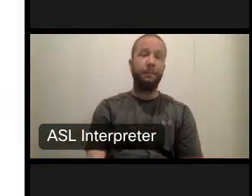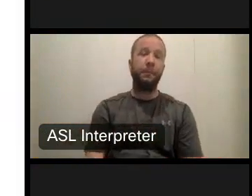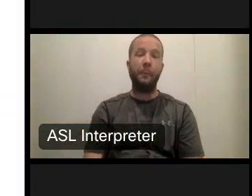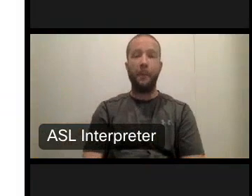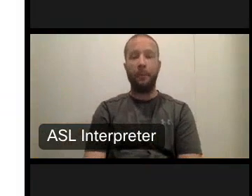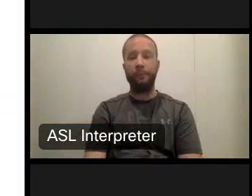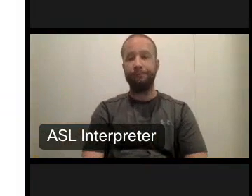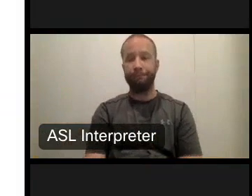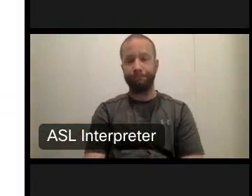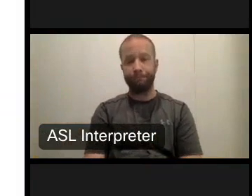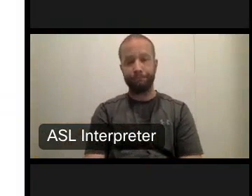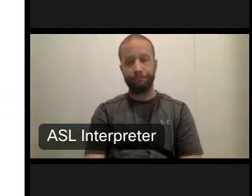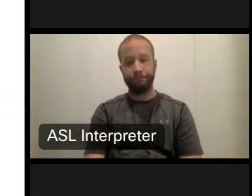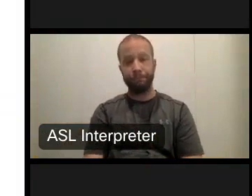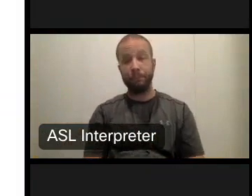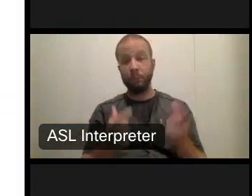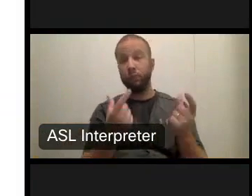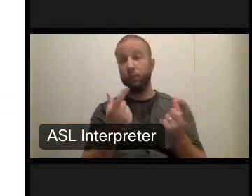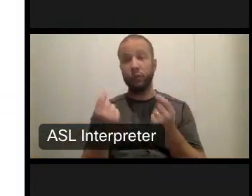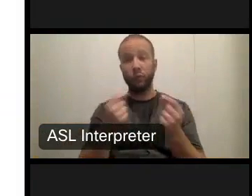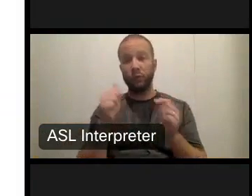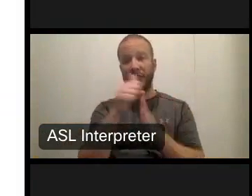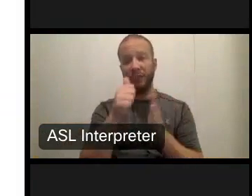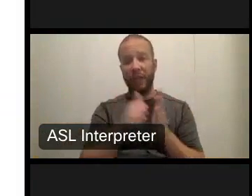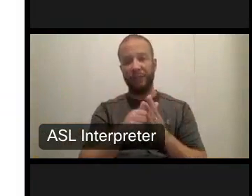all right agenda today we'll cover uh some project background